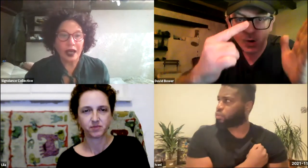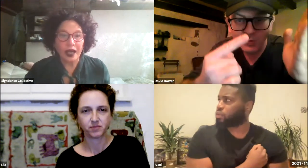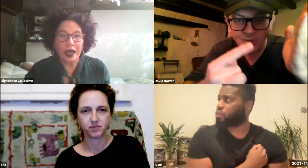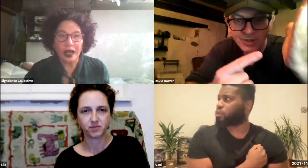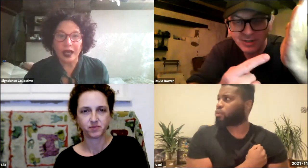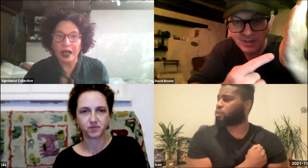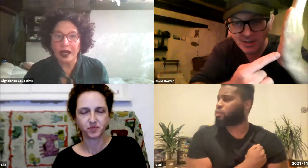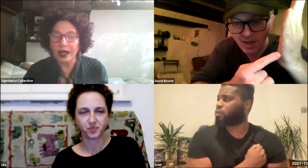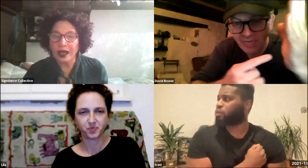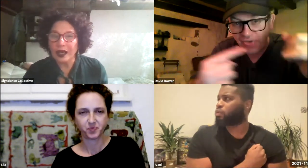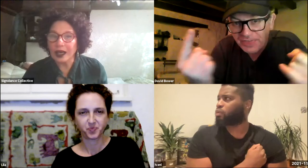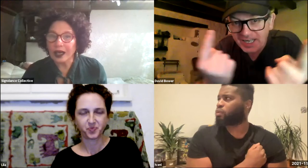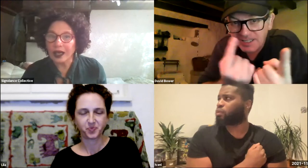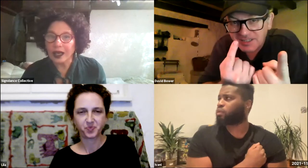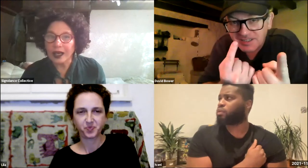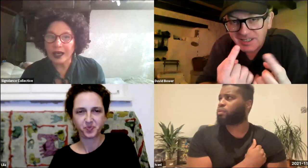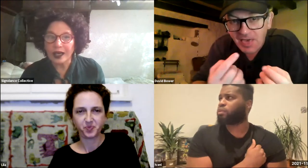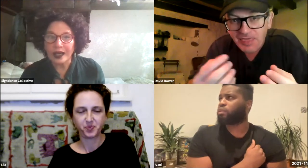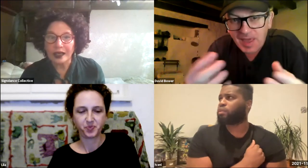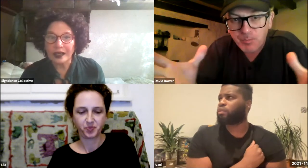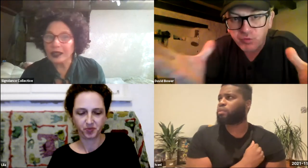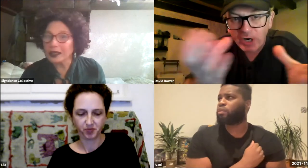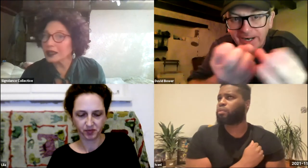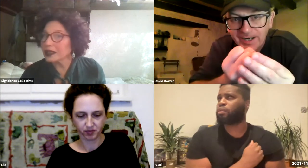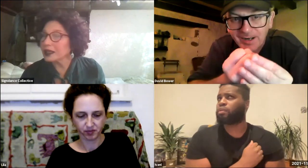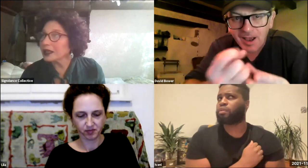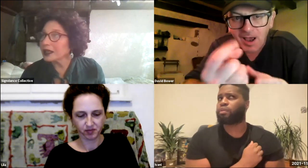how your character relates?